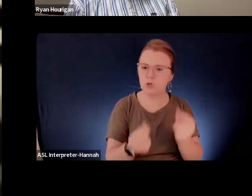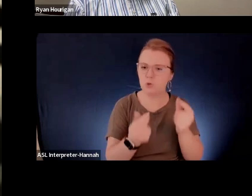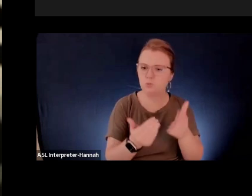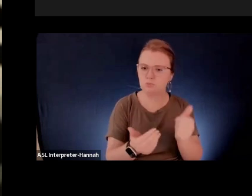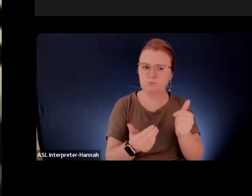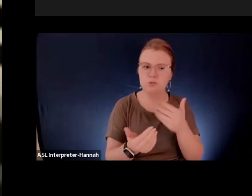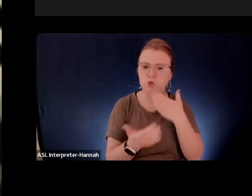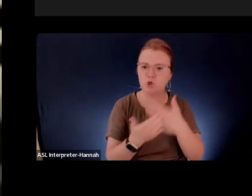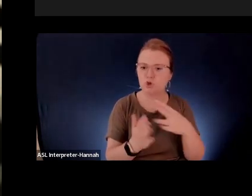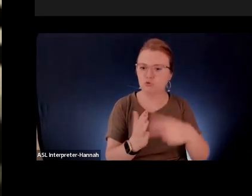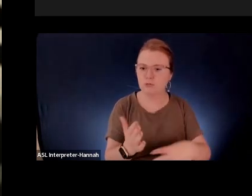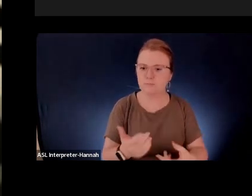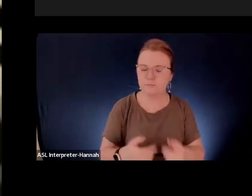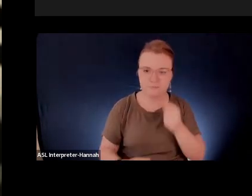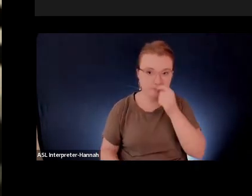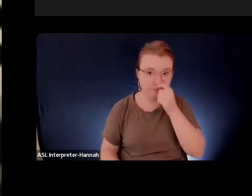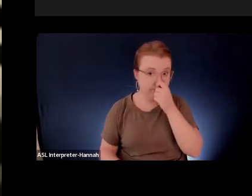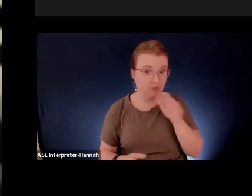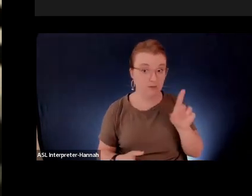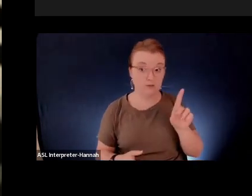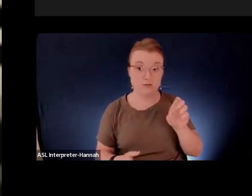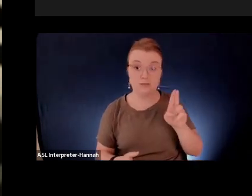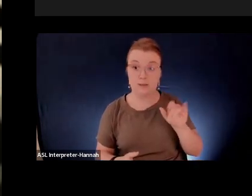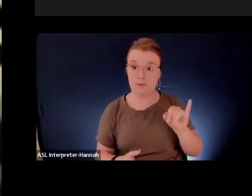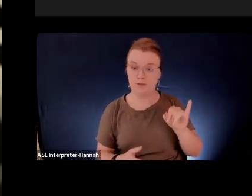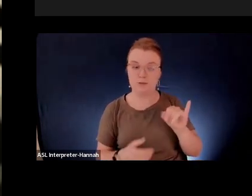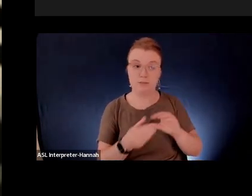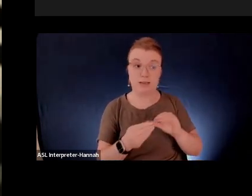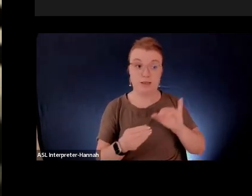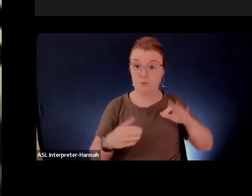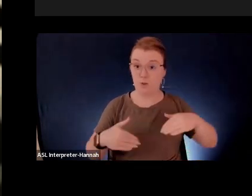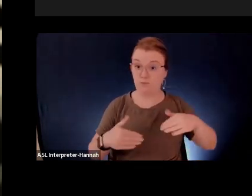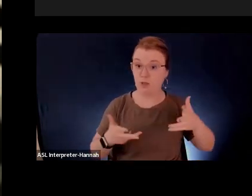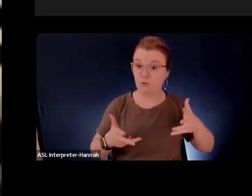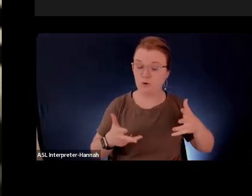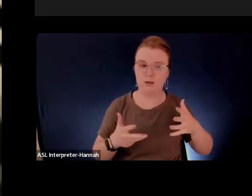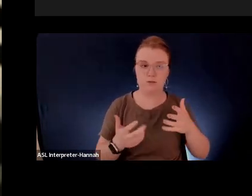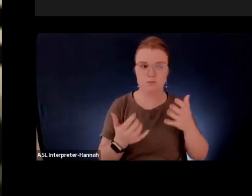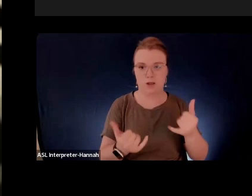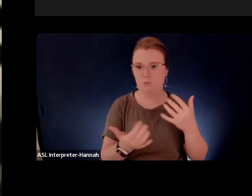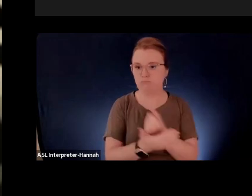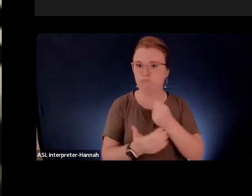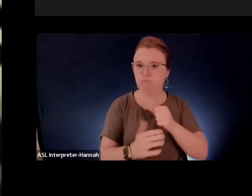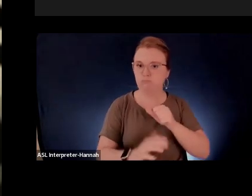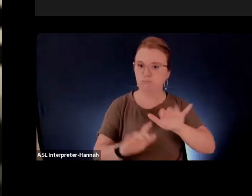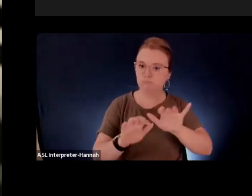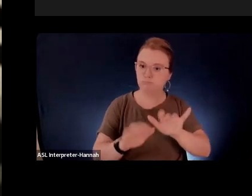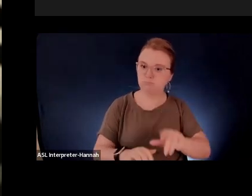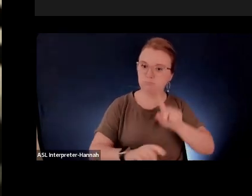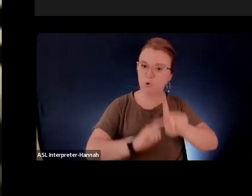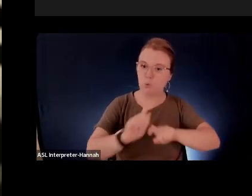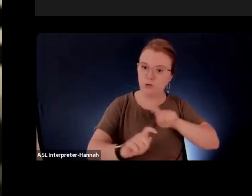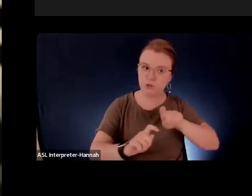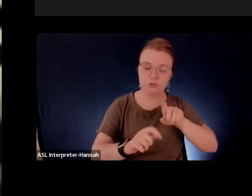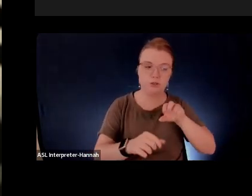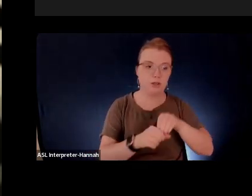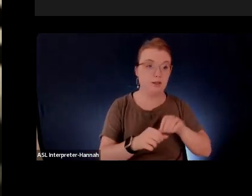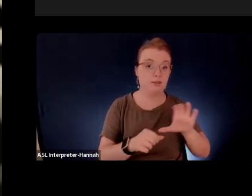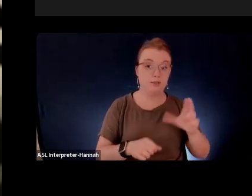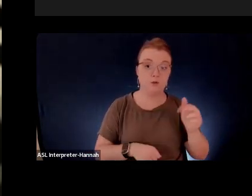Great, so if you haven't already, now is the time to enter a question in either the chat box or the Q&A window.